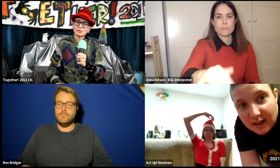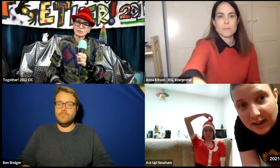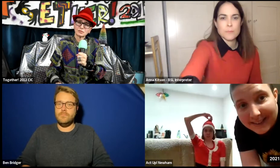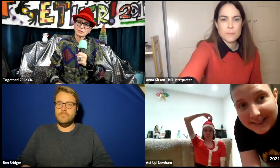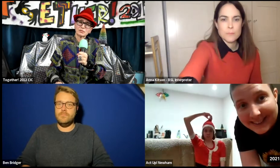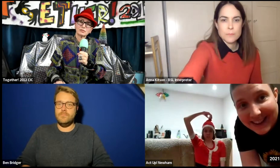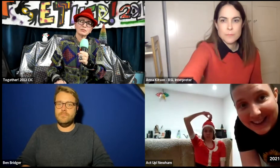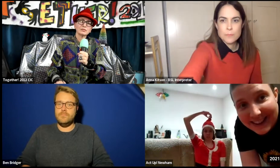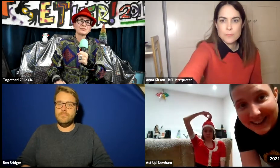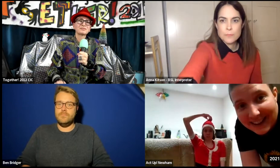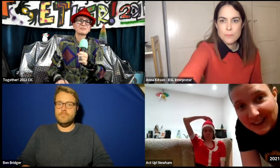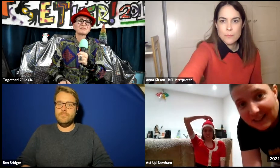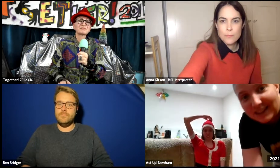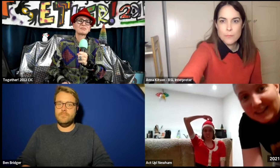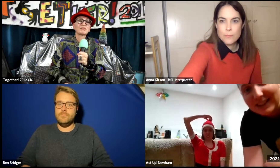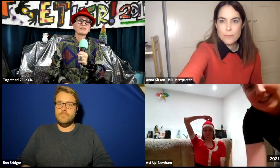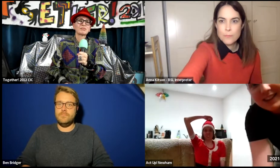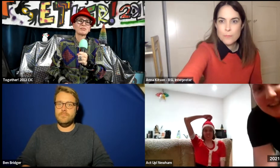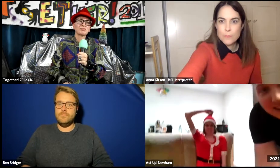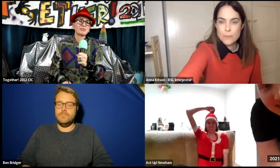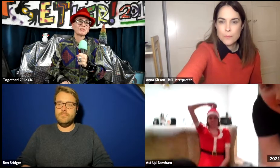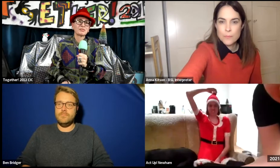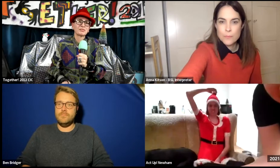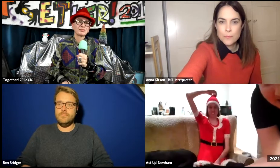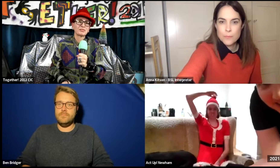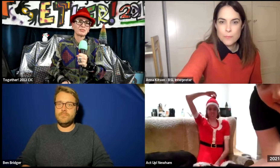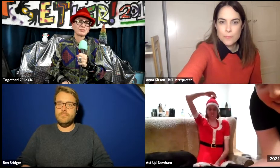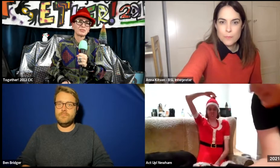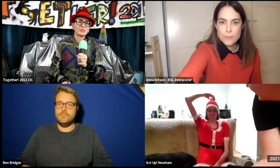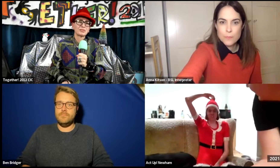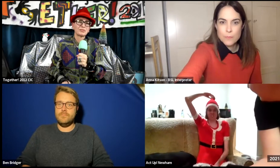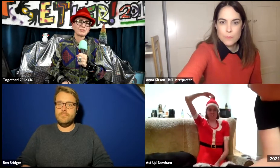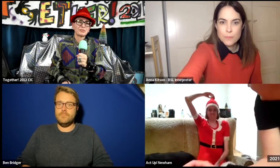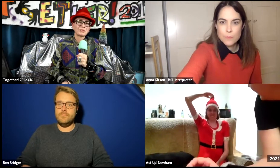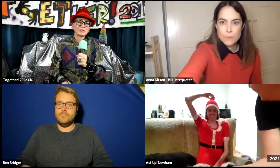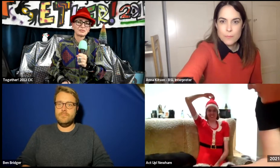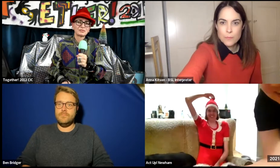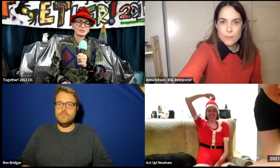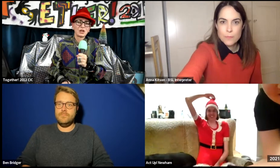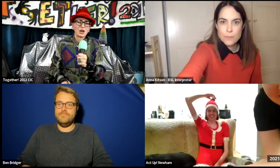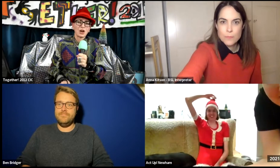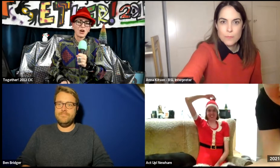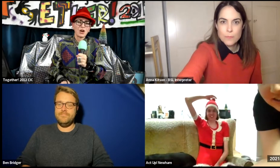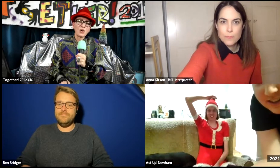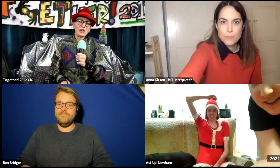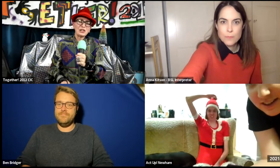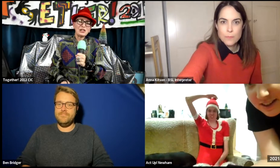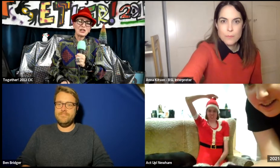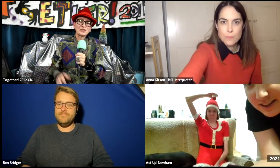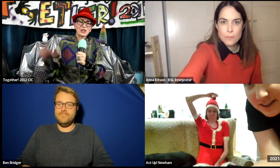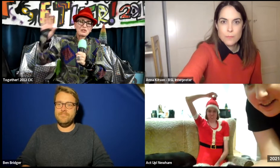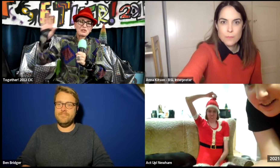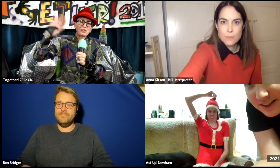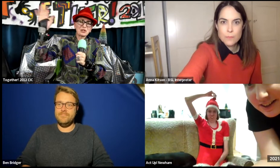wonderful. Oh, I love the outfit